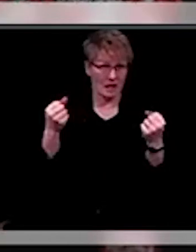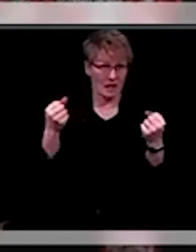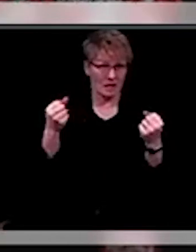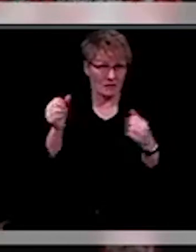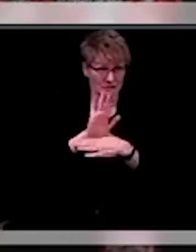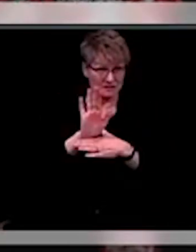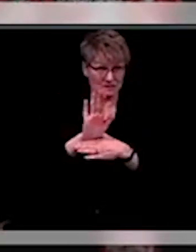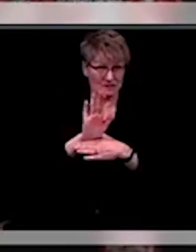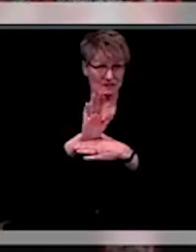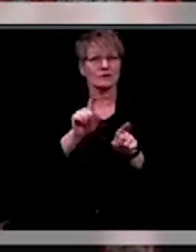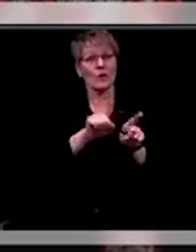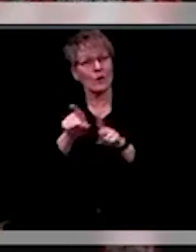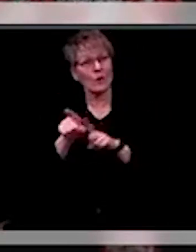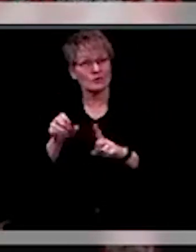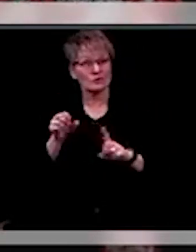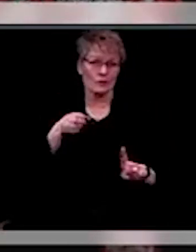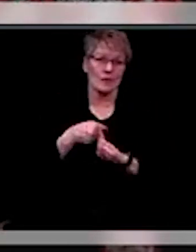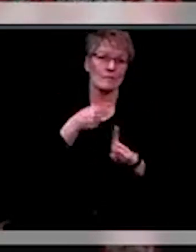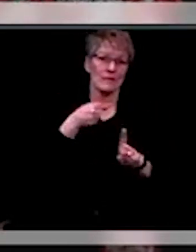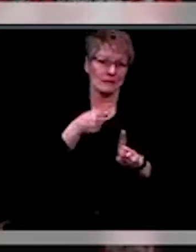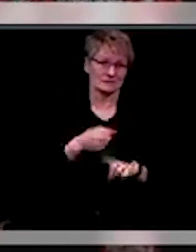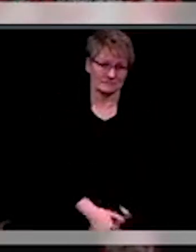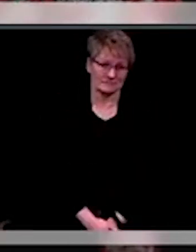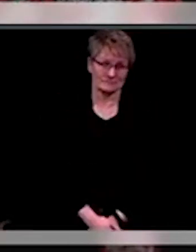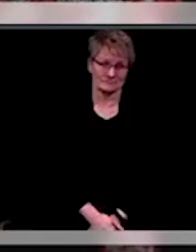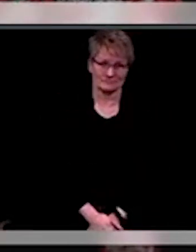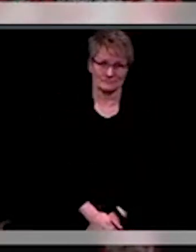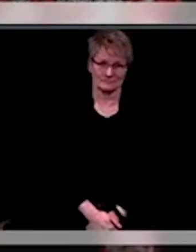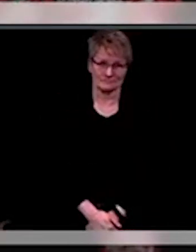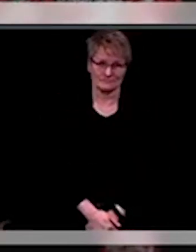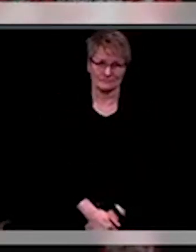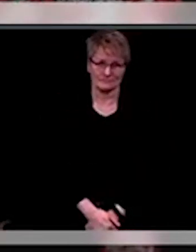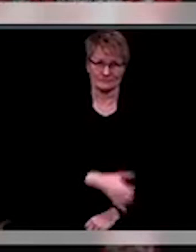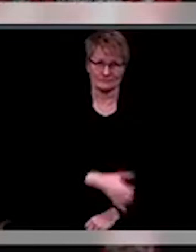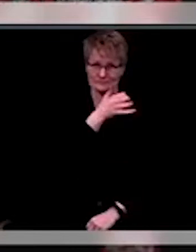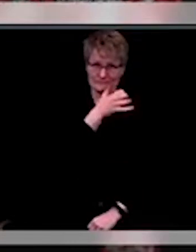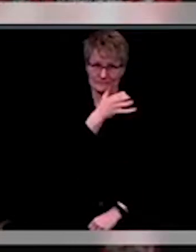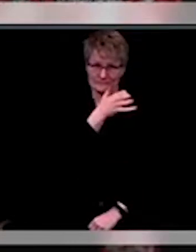Well. Okay. Doctor, I want to make sure that we get that clarified because I understood